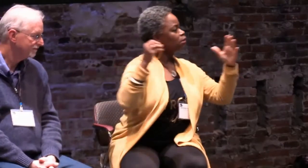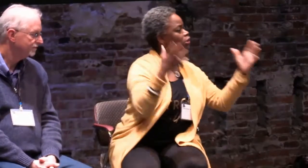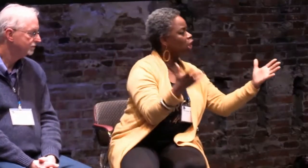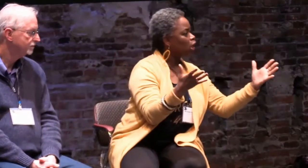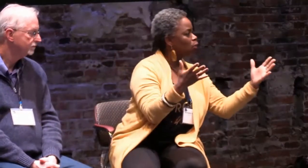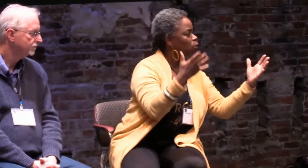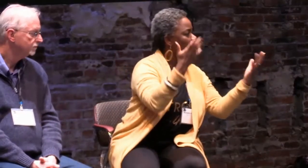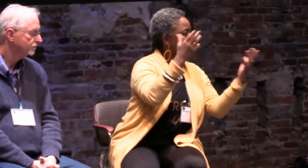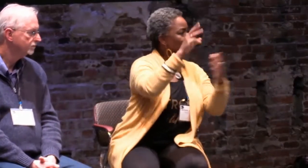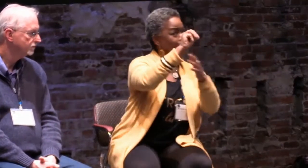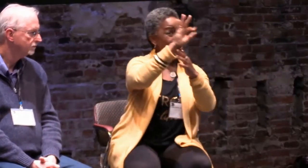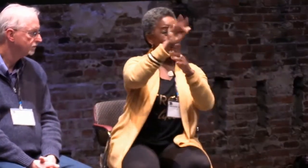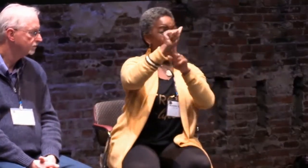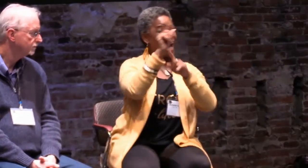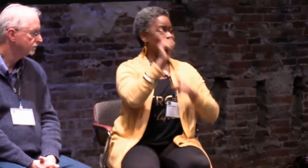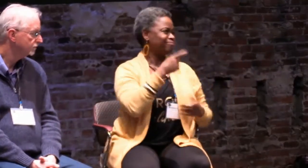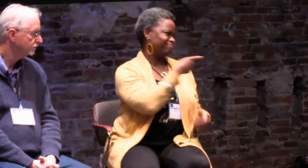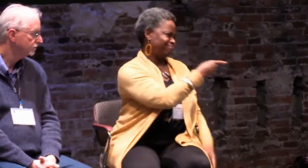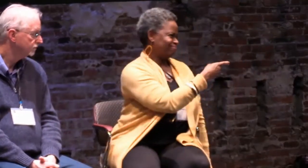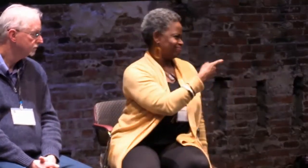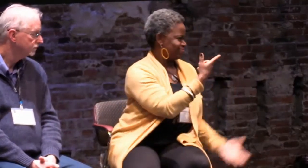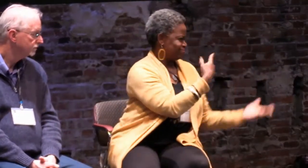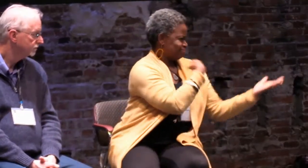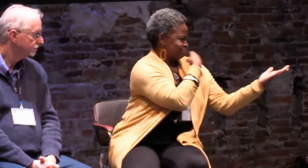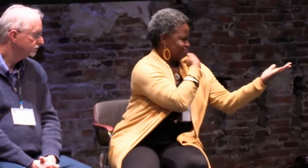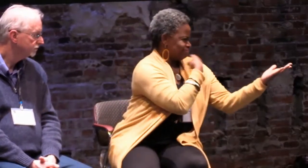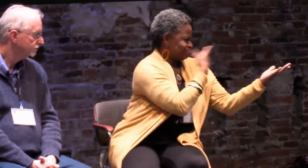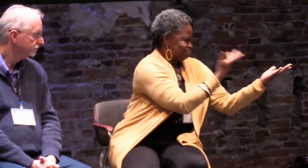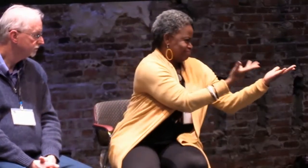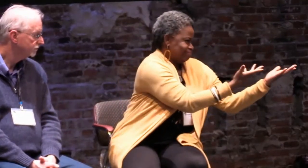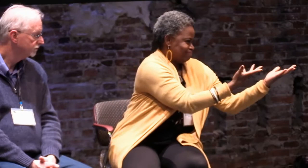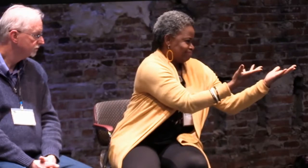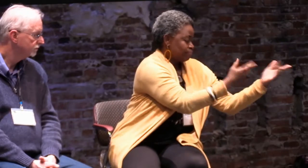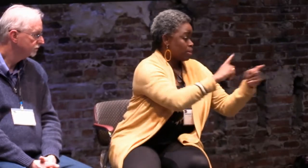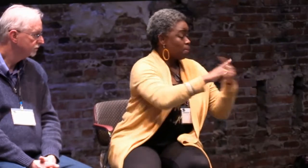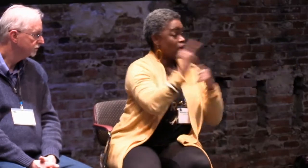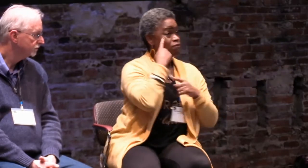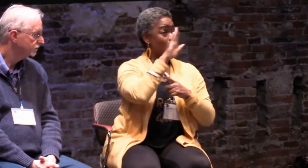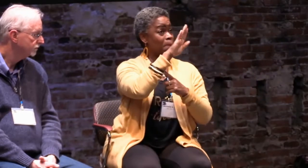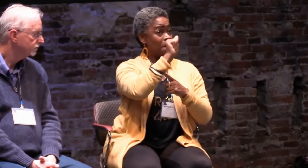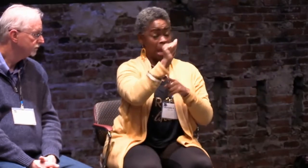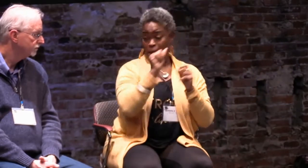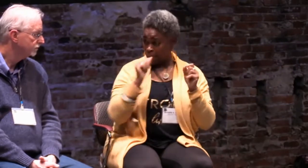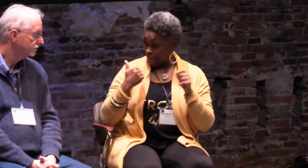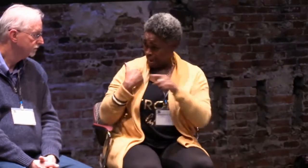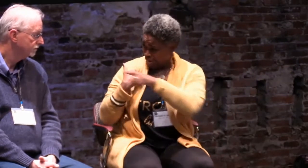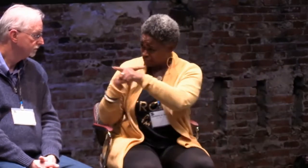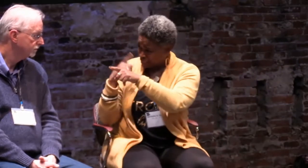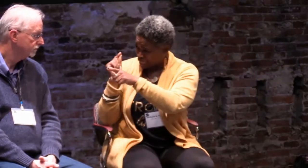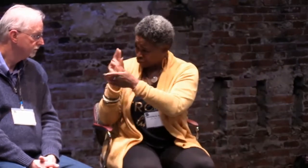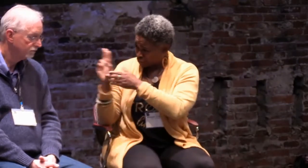I was about to say, actually I did say that there's no MFA degree at Gallaudet, but somebody just told me they're working on it. Okay, that's good to know.